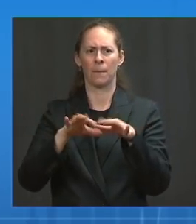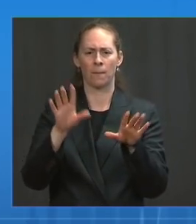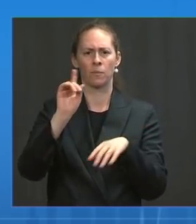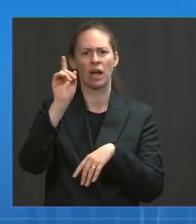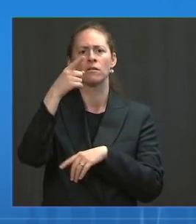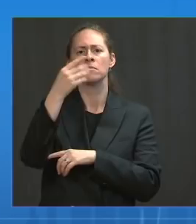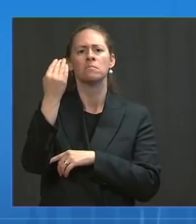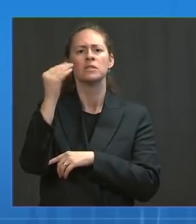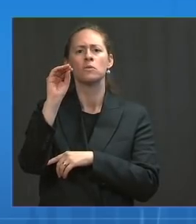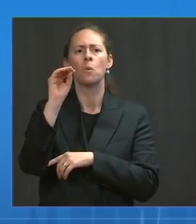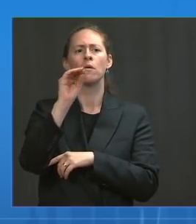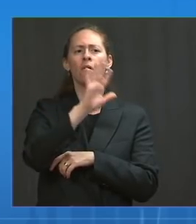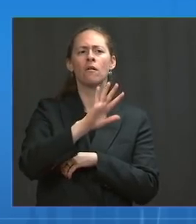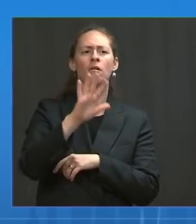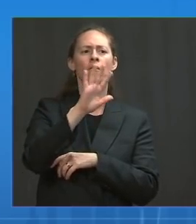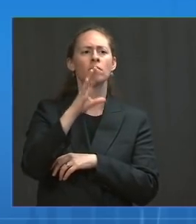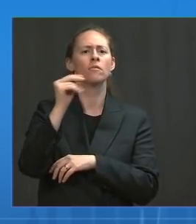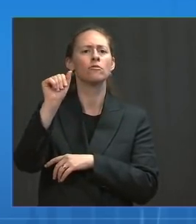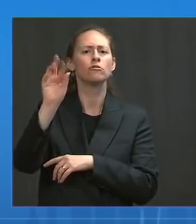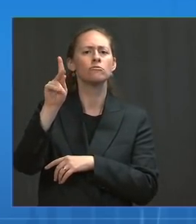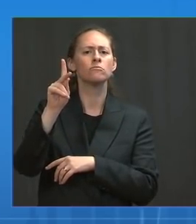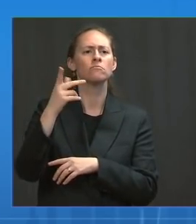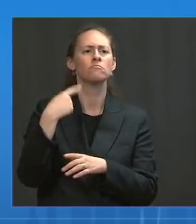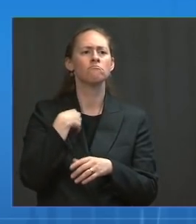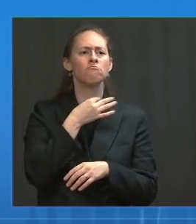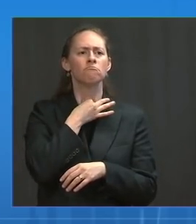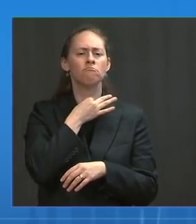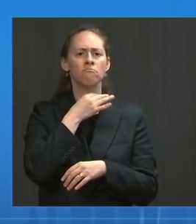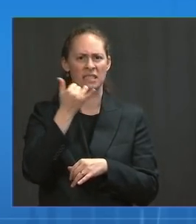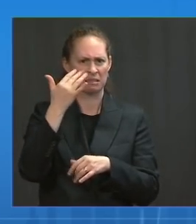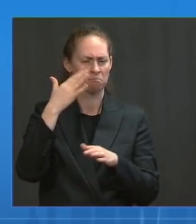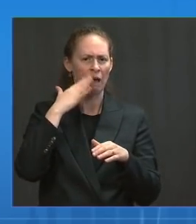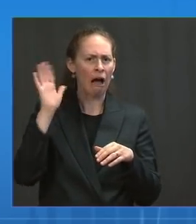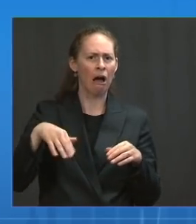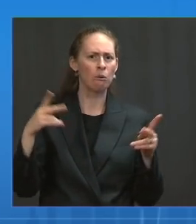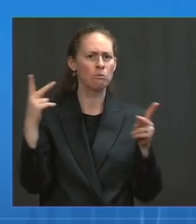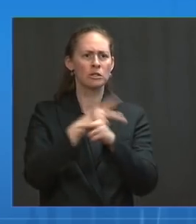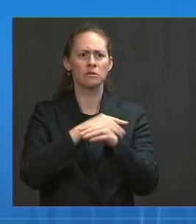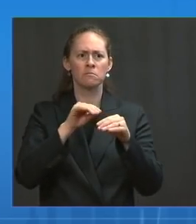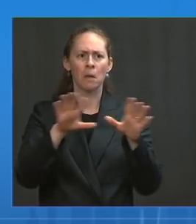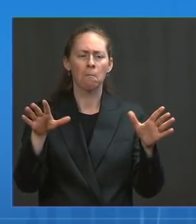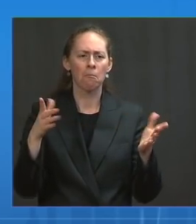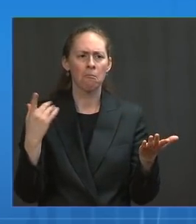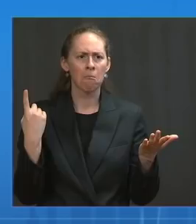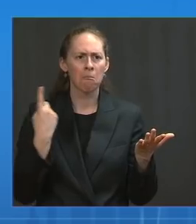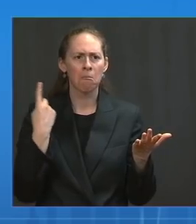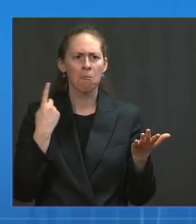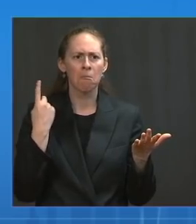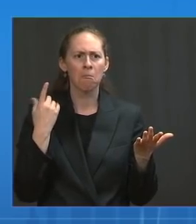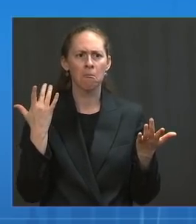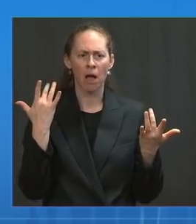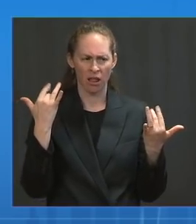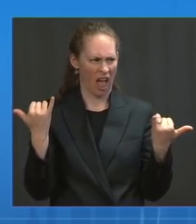Do you have any sense of what has been driving this? Broadly, Jeff can you speak a little bit to the question about